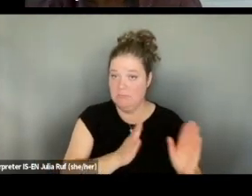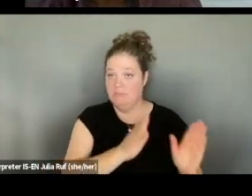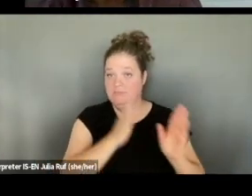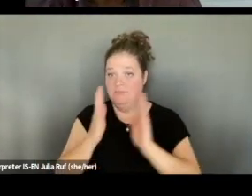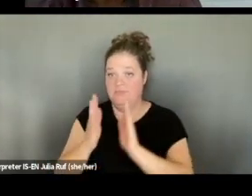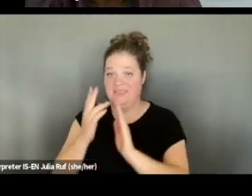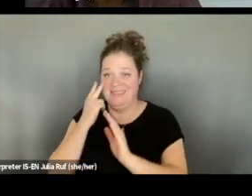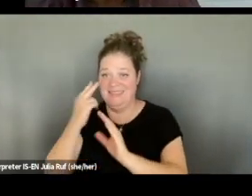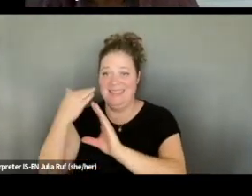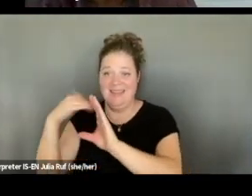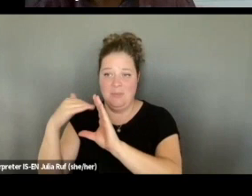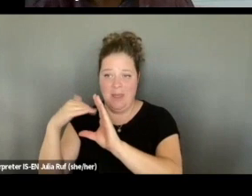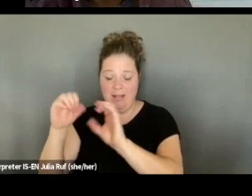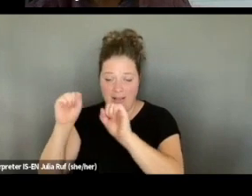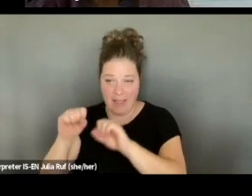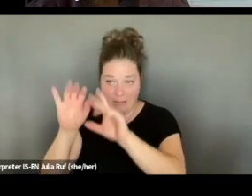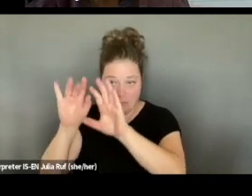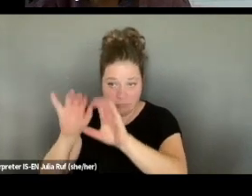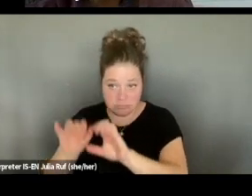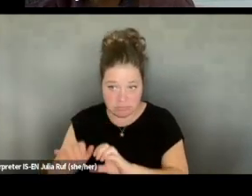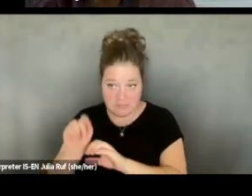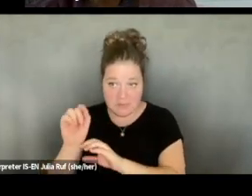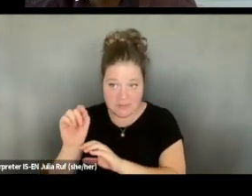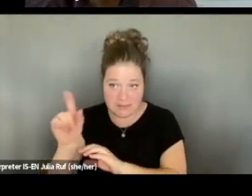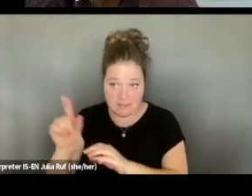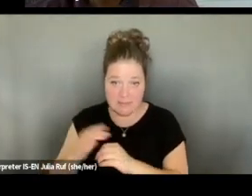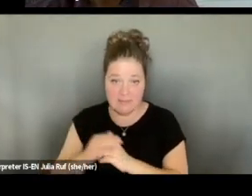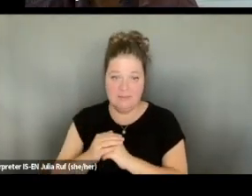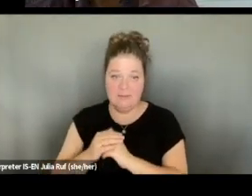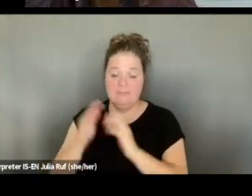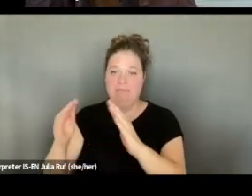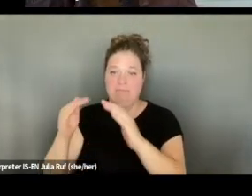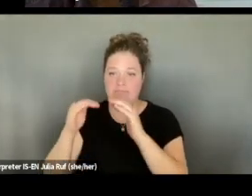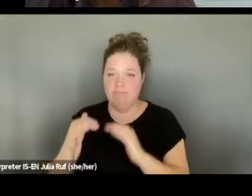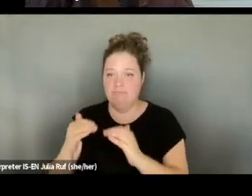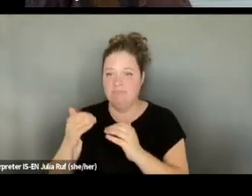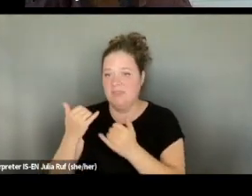and there's a phone number, and there are some